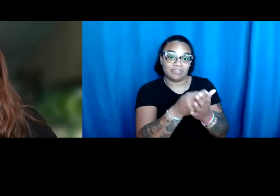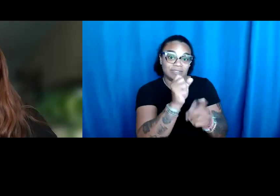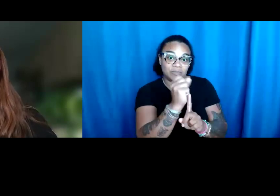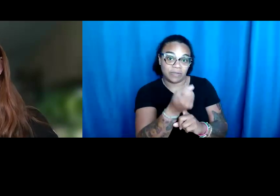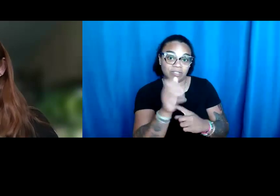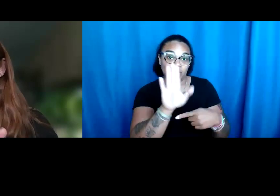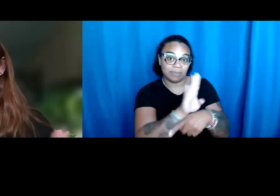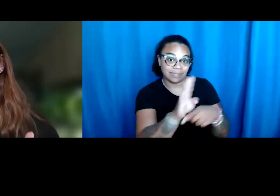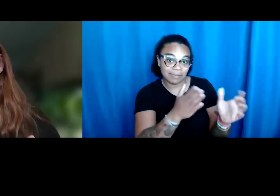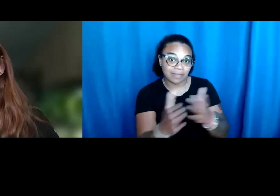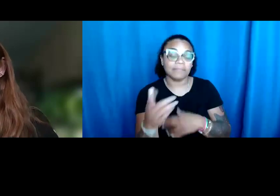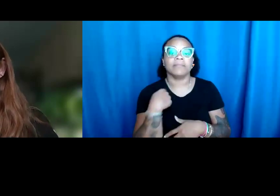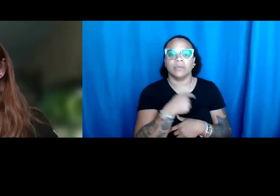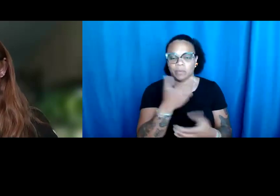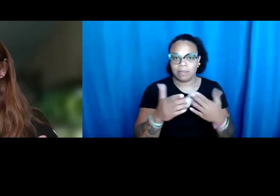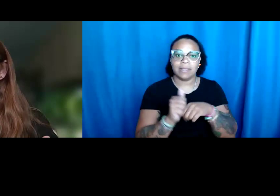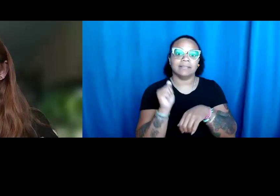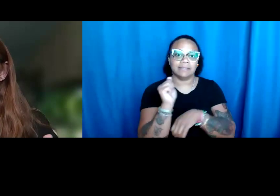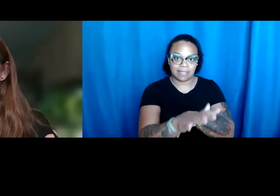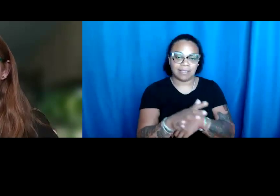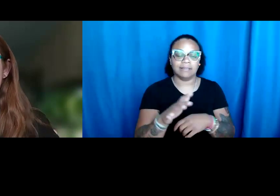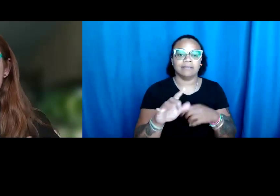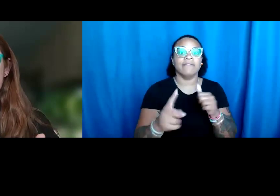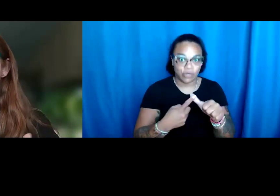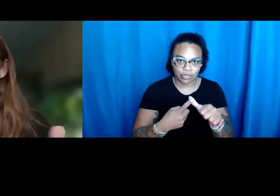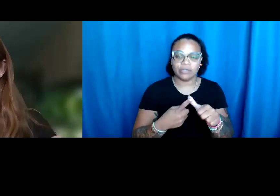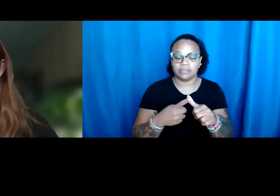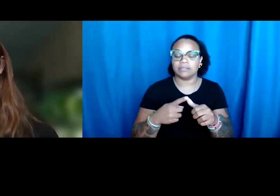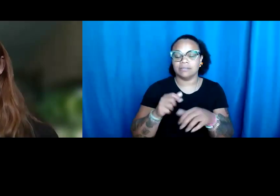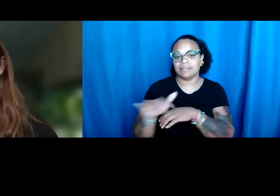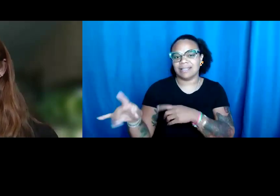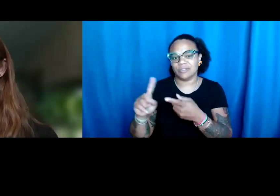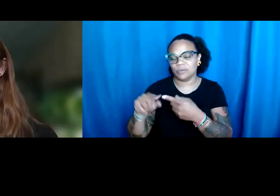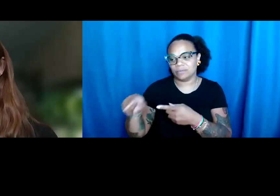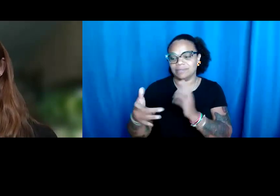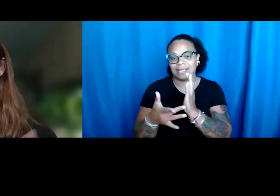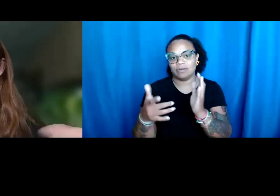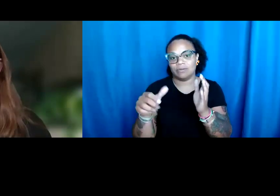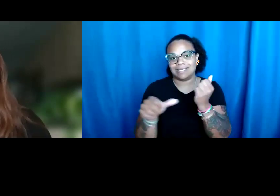plan, we might send you to our tactical assistance provider to help you get to a place where